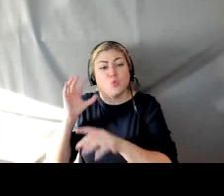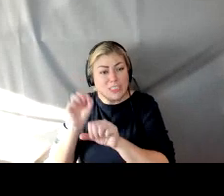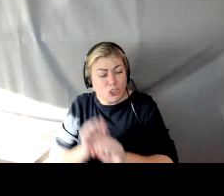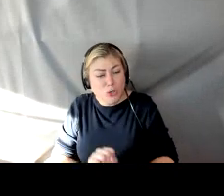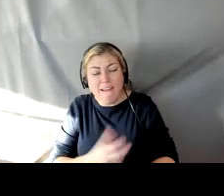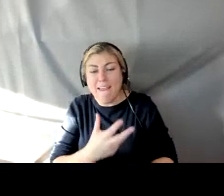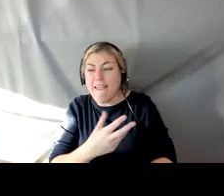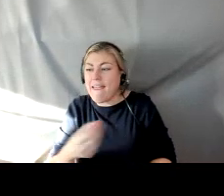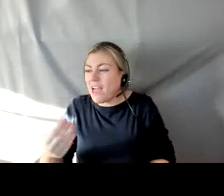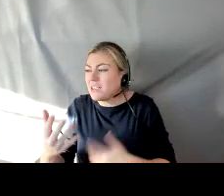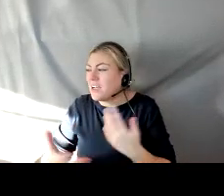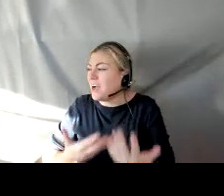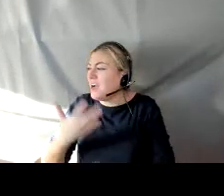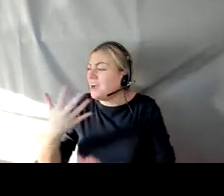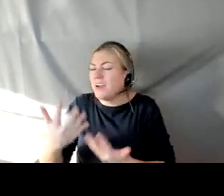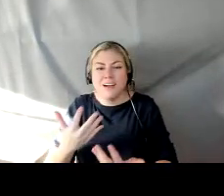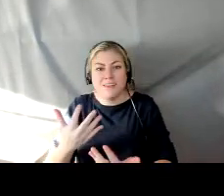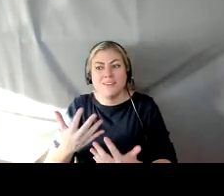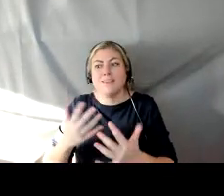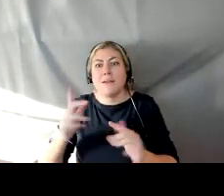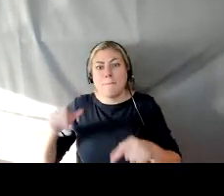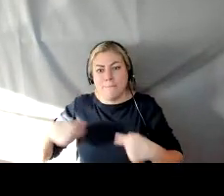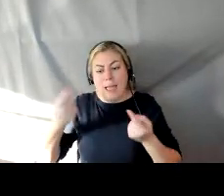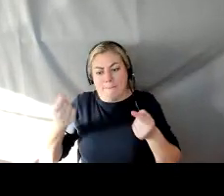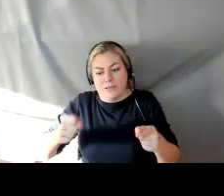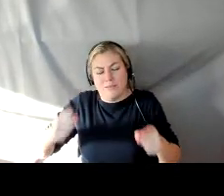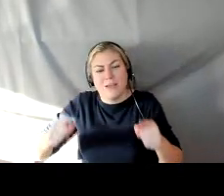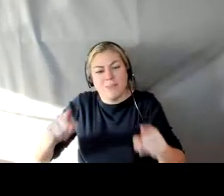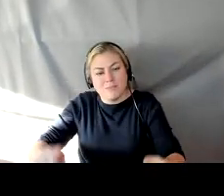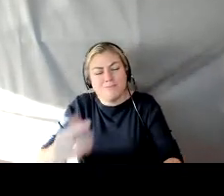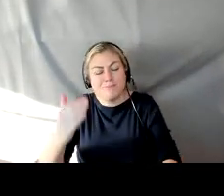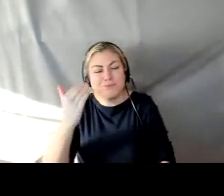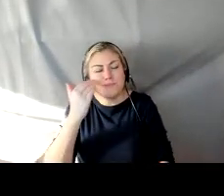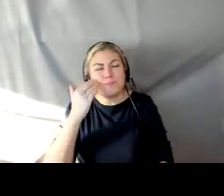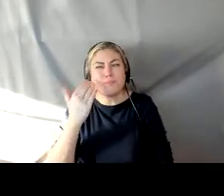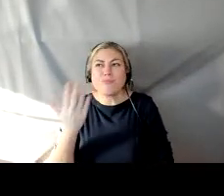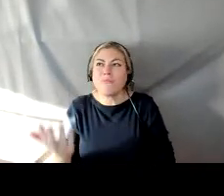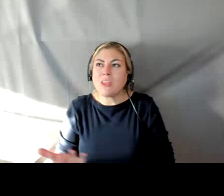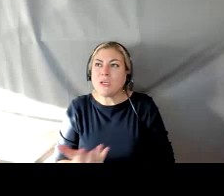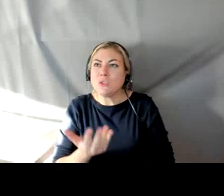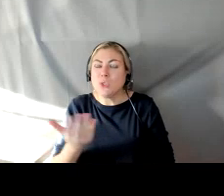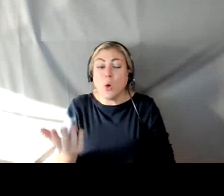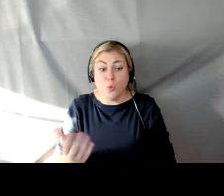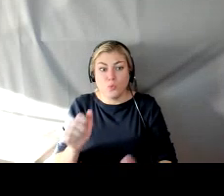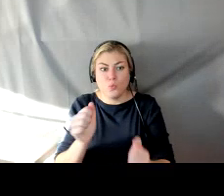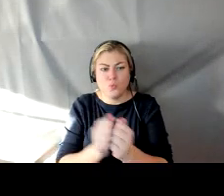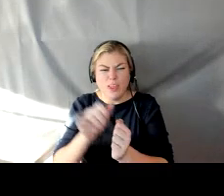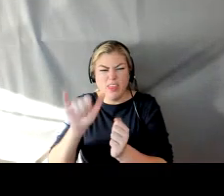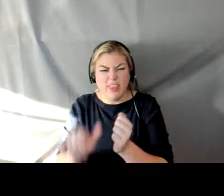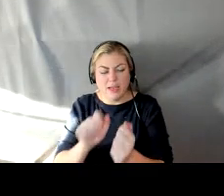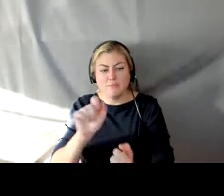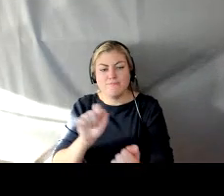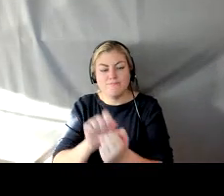Dismal Swamp and we also, as I mentioned, want to make sure that there is public